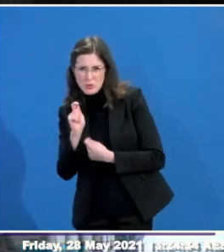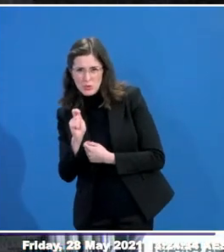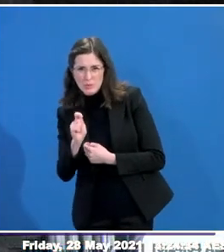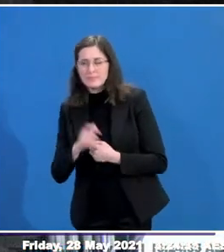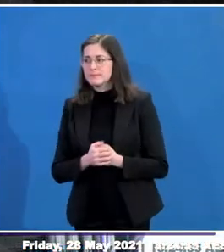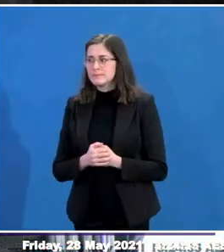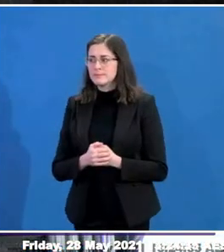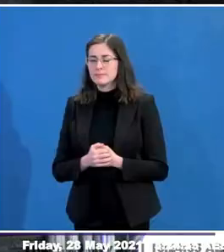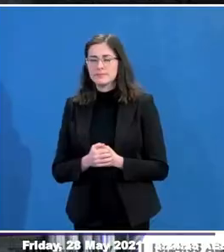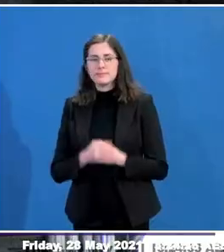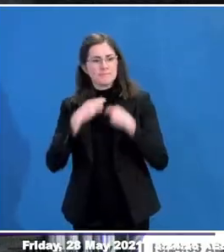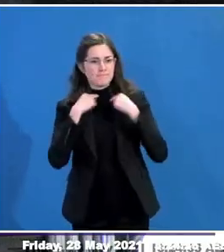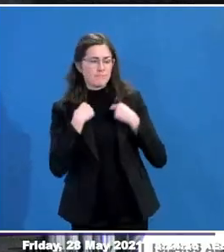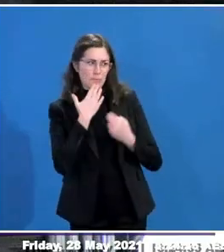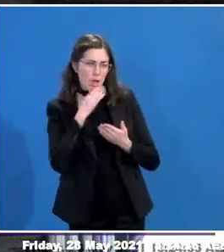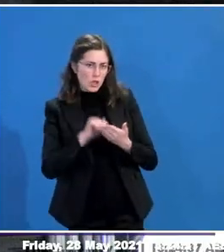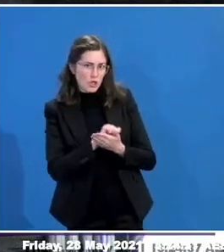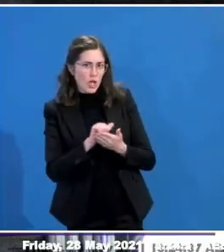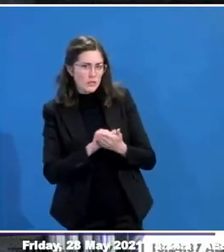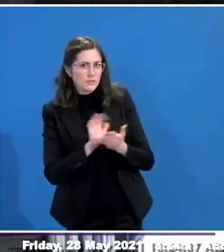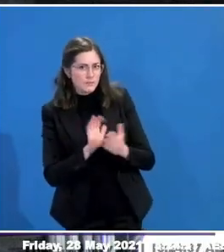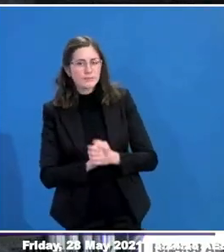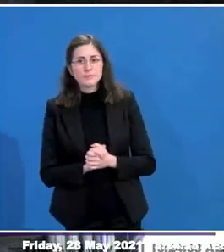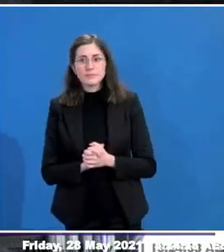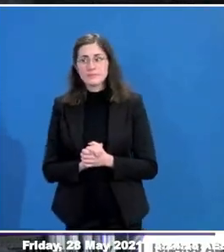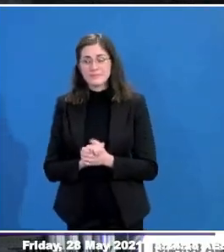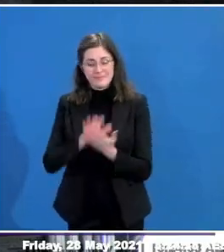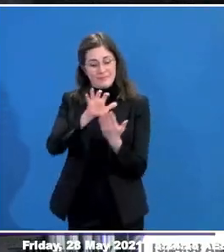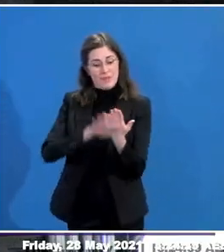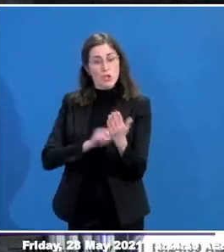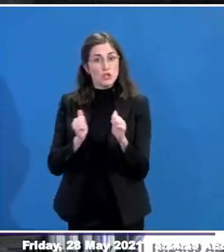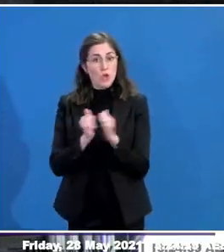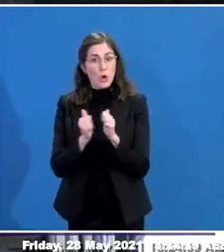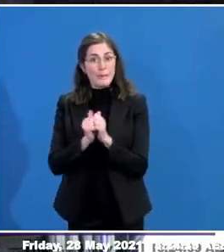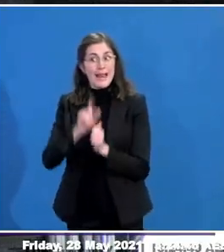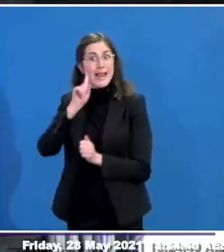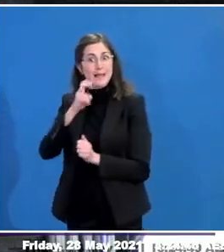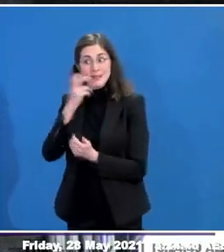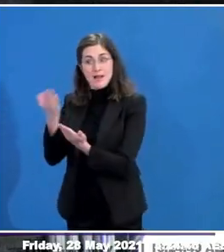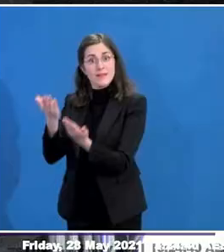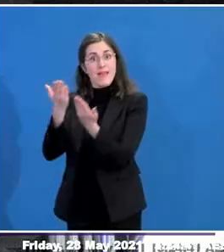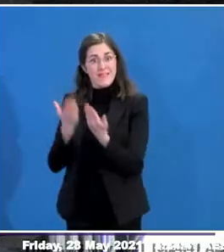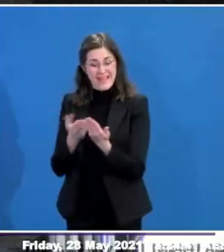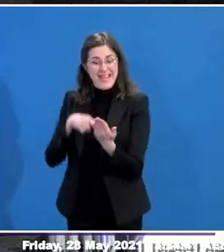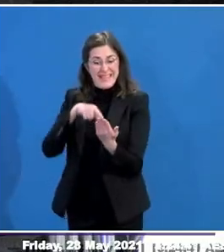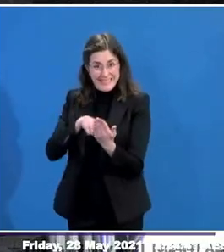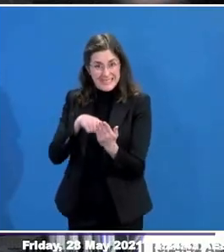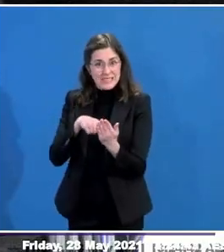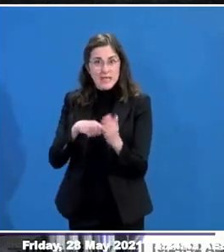I apologise, Commissioner Galbally. This was provided overnight and I understand this was the template provided